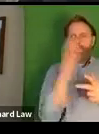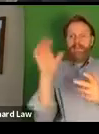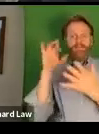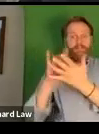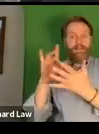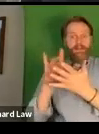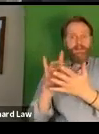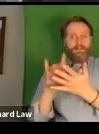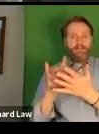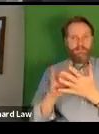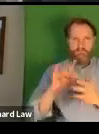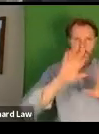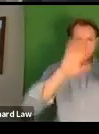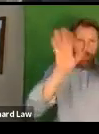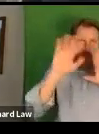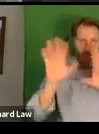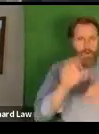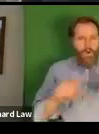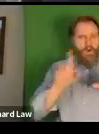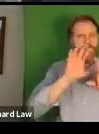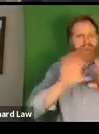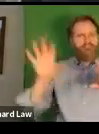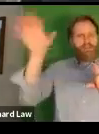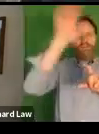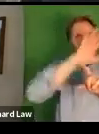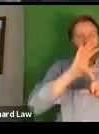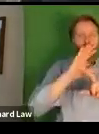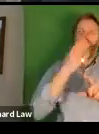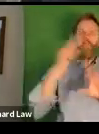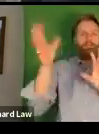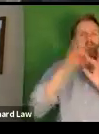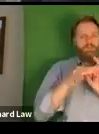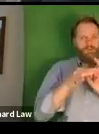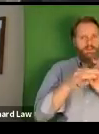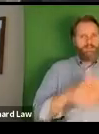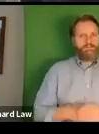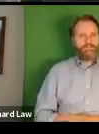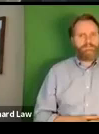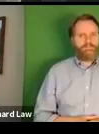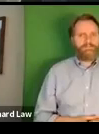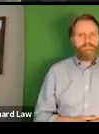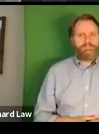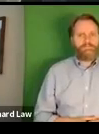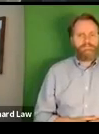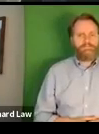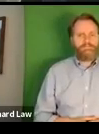thanks for tuning in. So we've got plenty more questions but